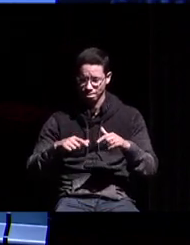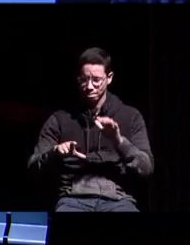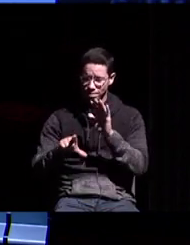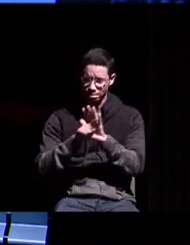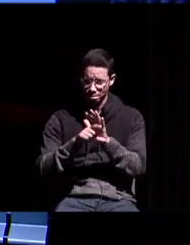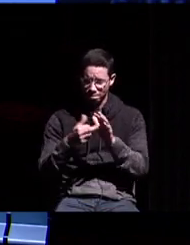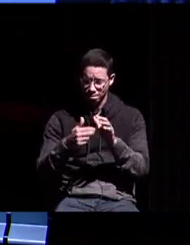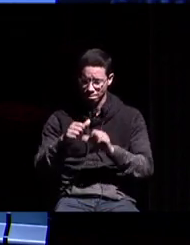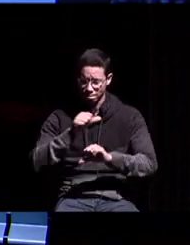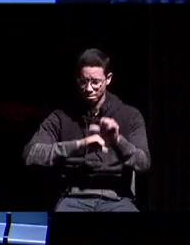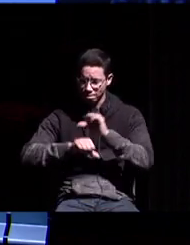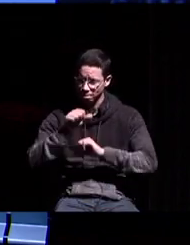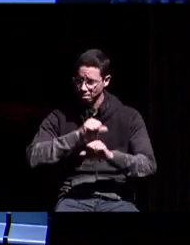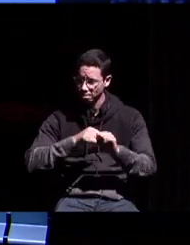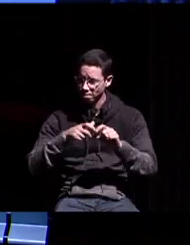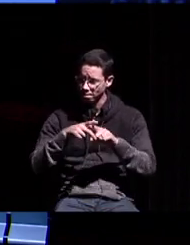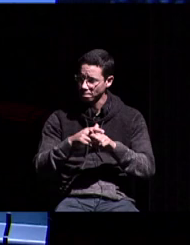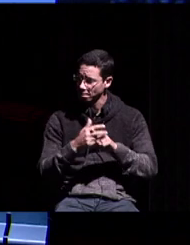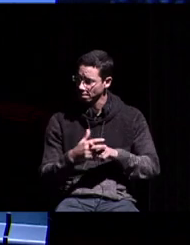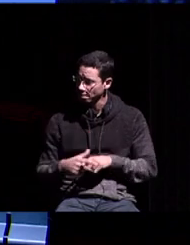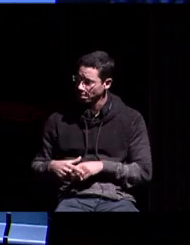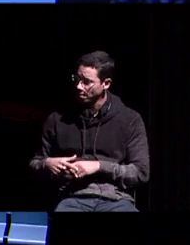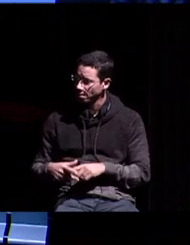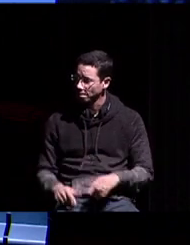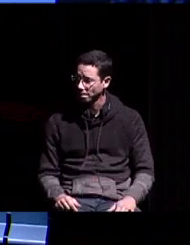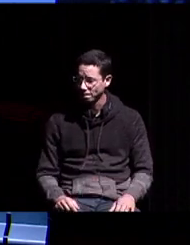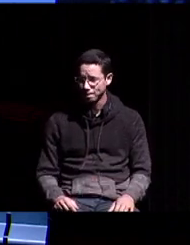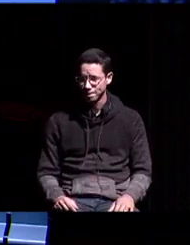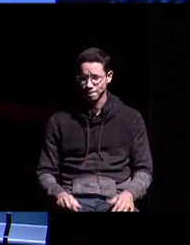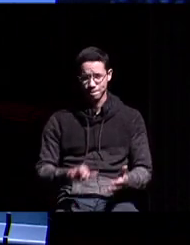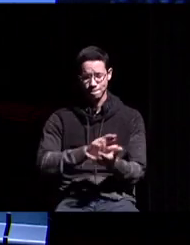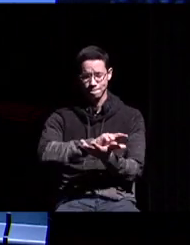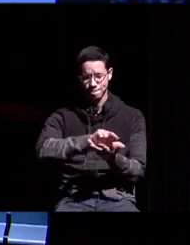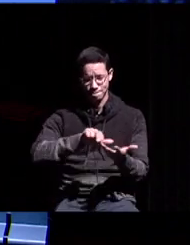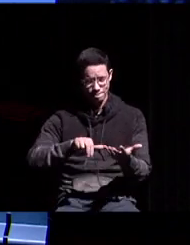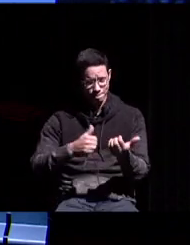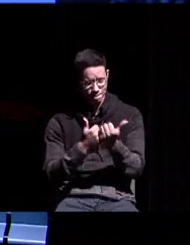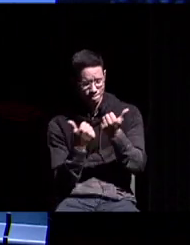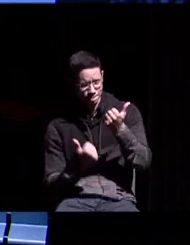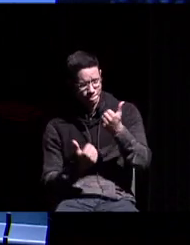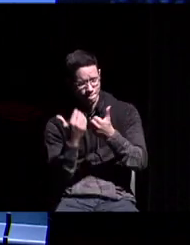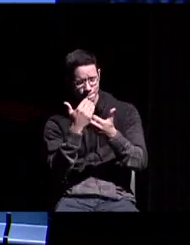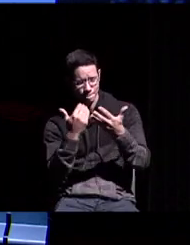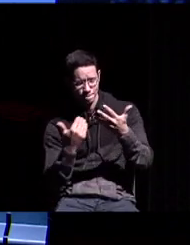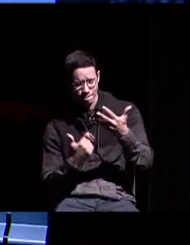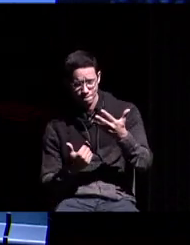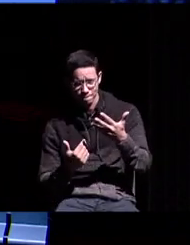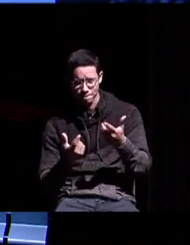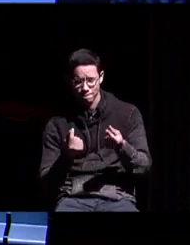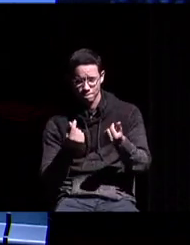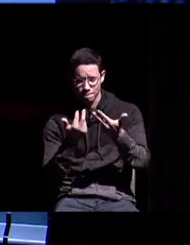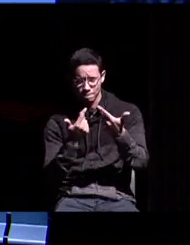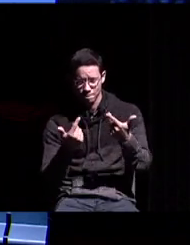of all economic categories, services is the one having most workers in intermittent workdays